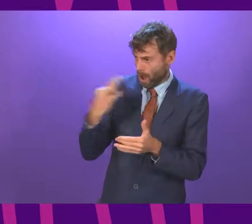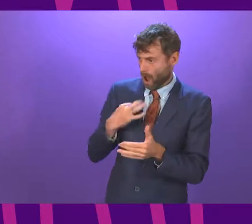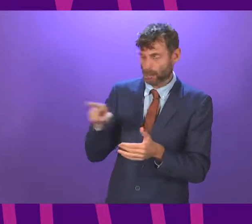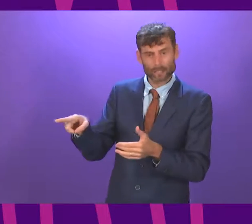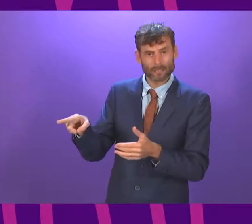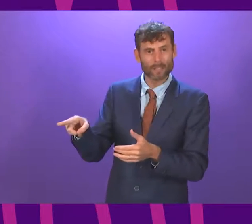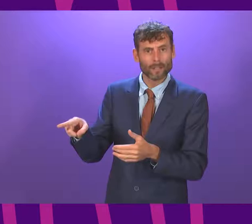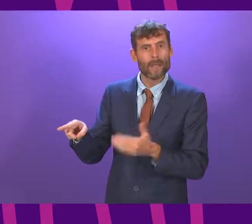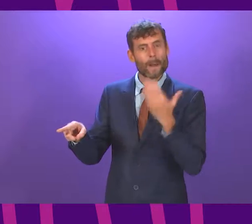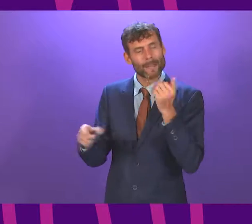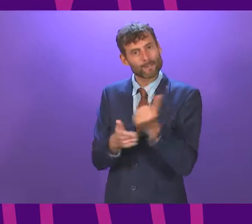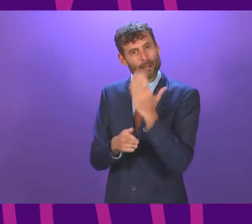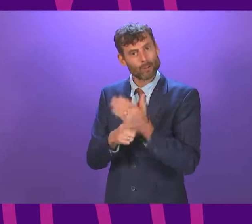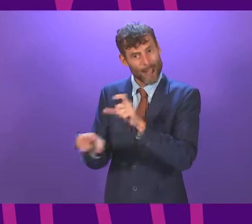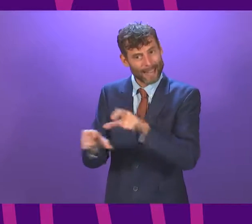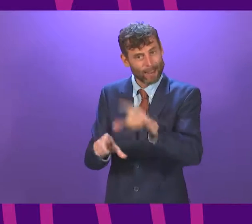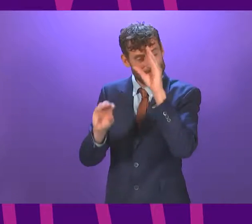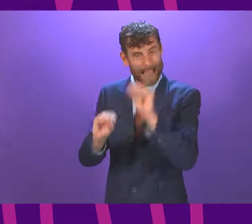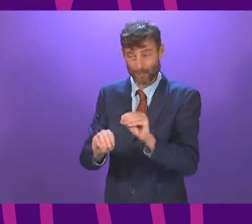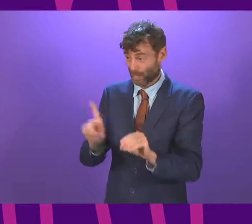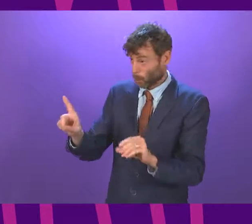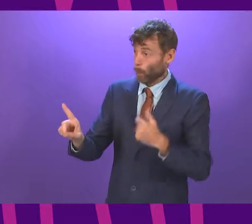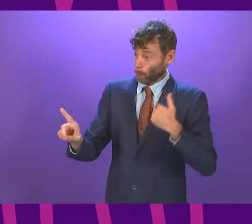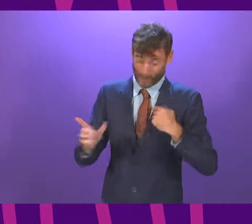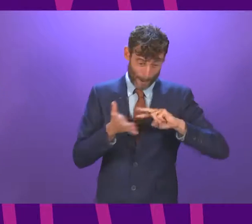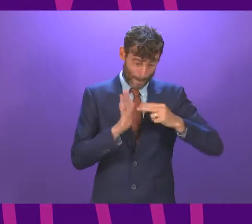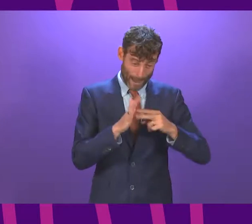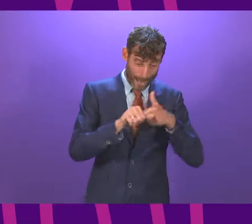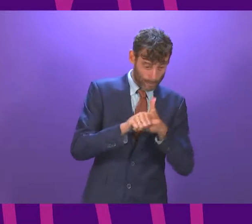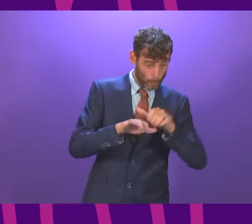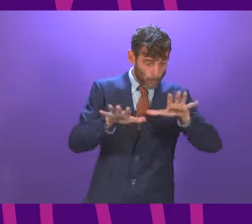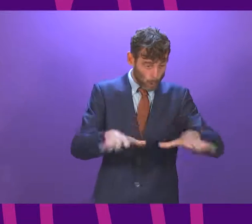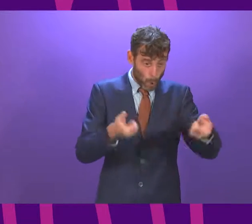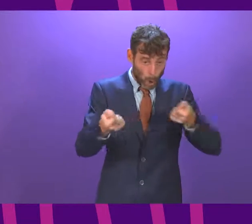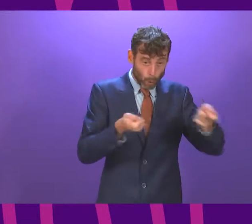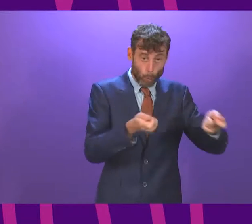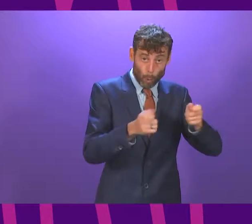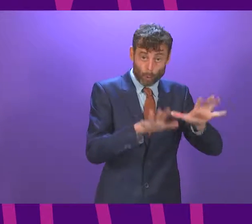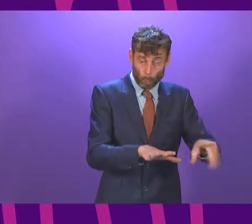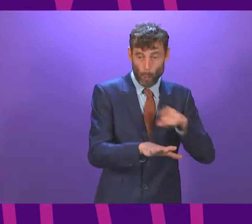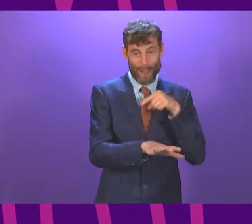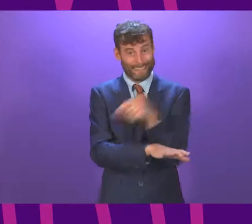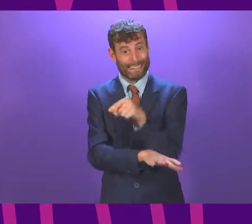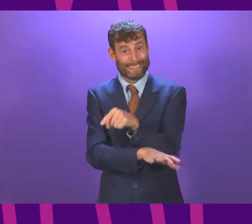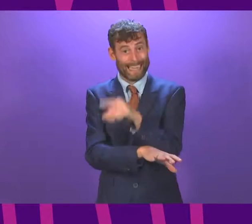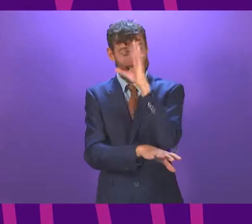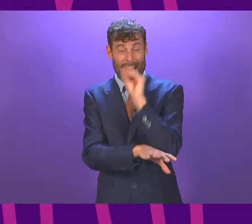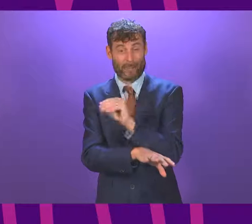to protect the face-to-face education to which children in Scotland have a right.